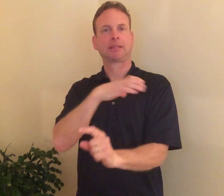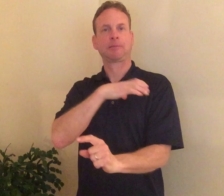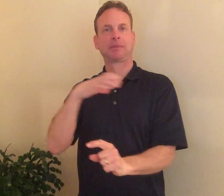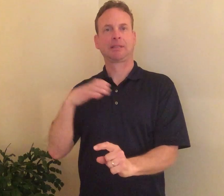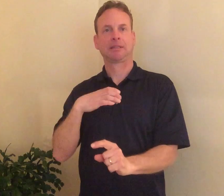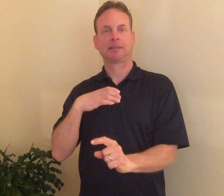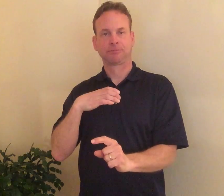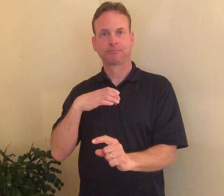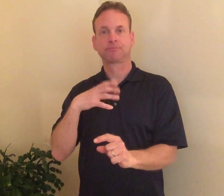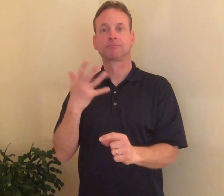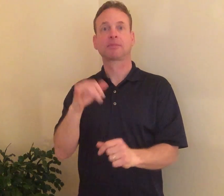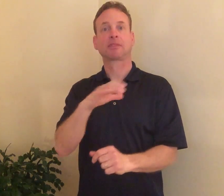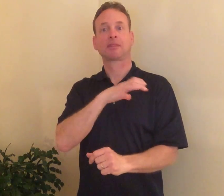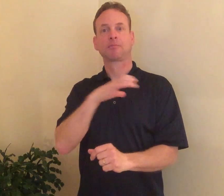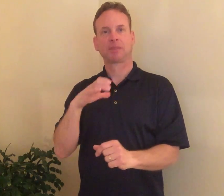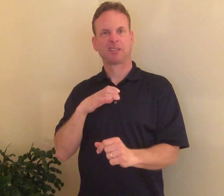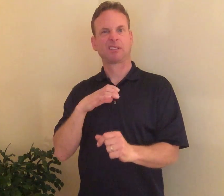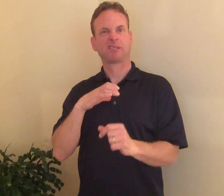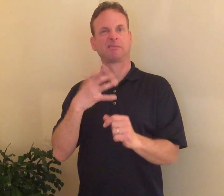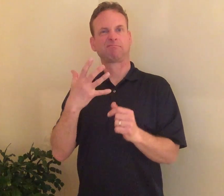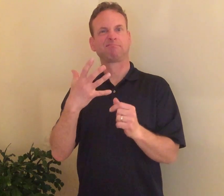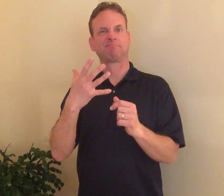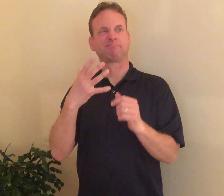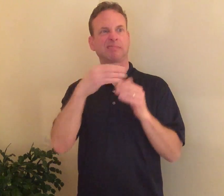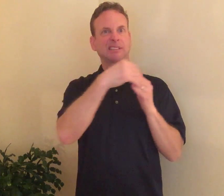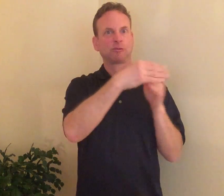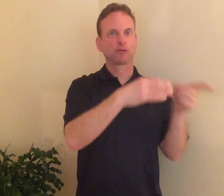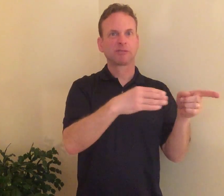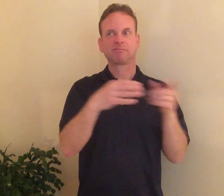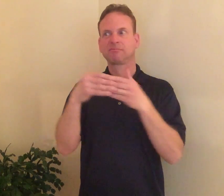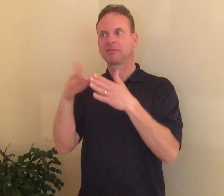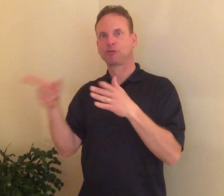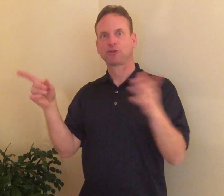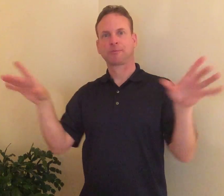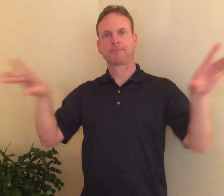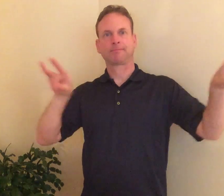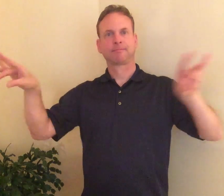a committee, which would be comprised of those chosen by leaders from both organizations